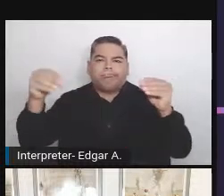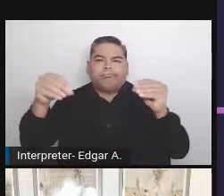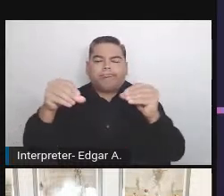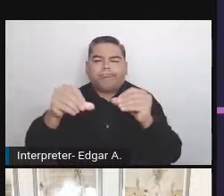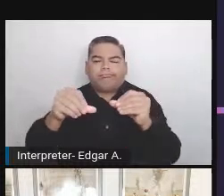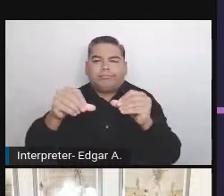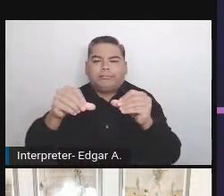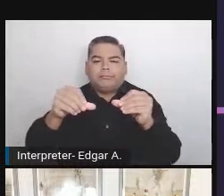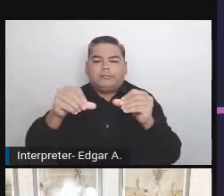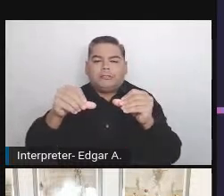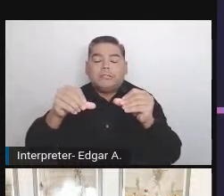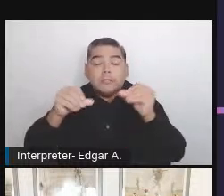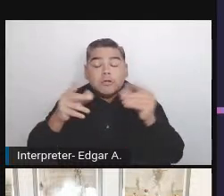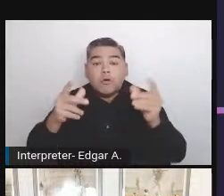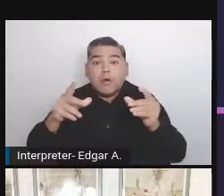survive. This is a bit